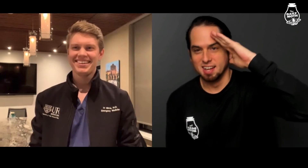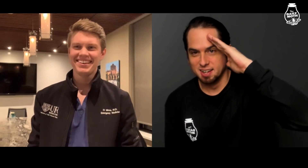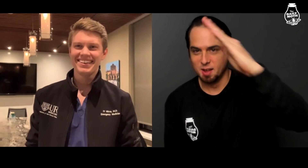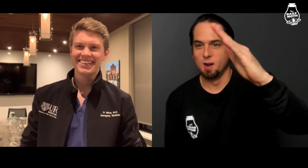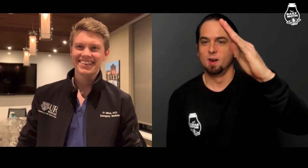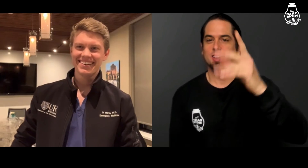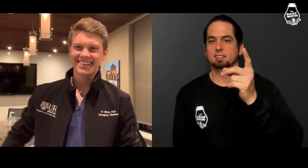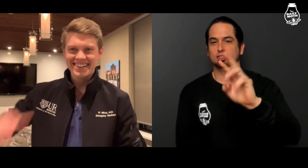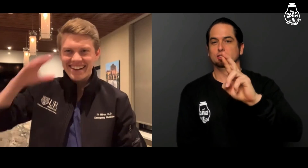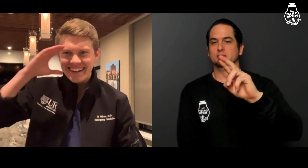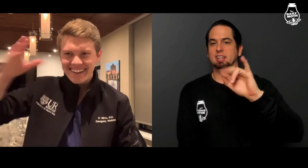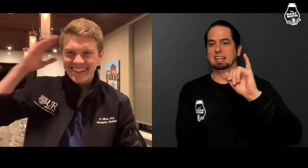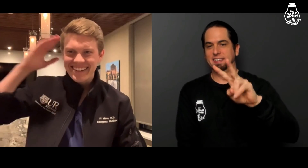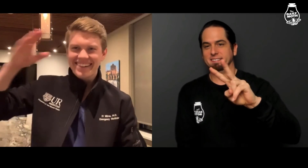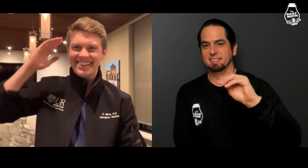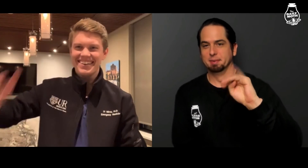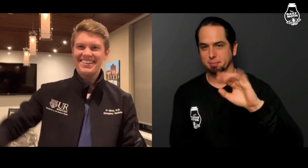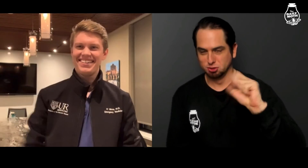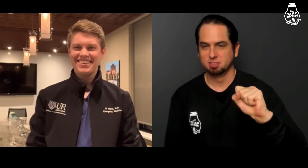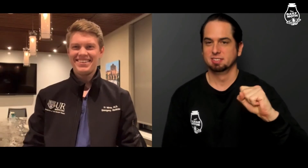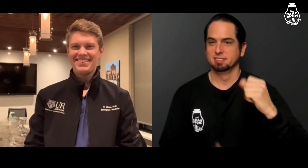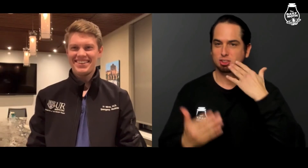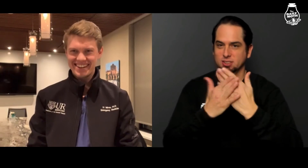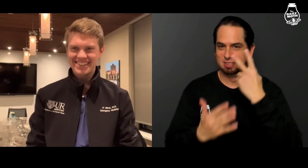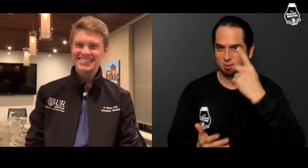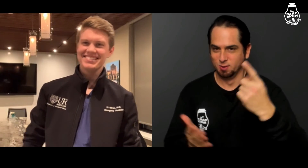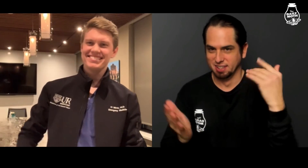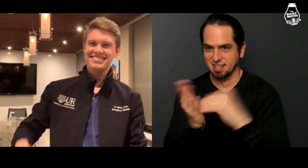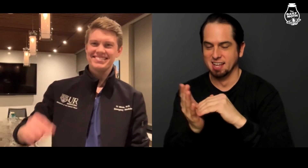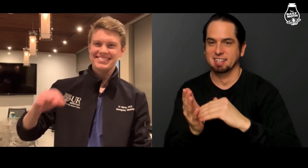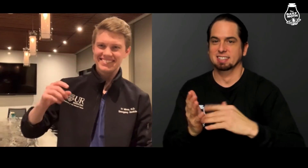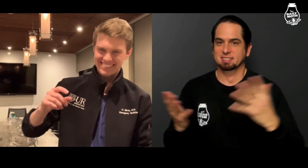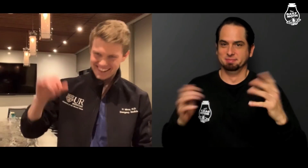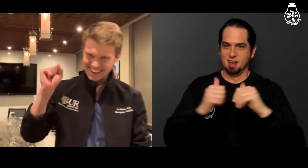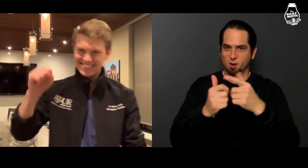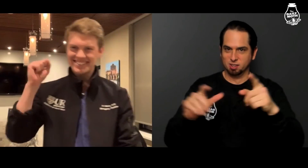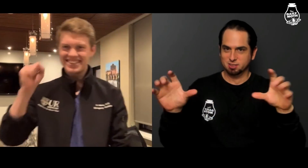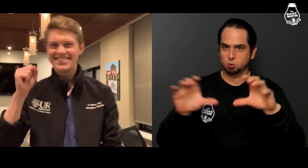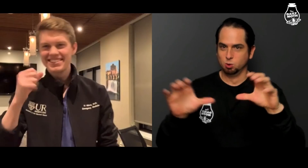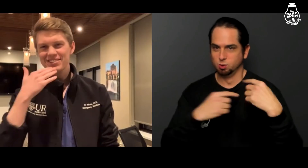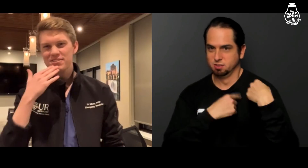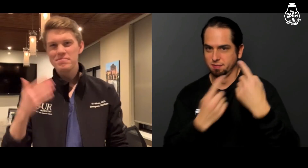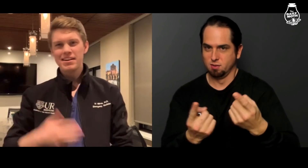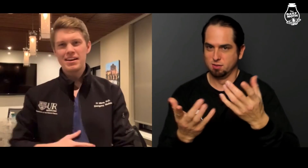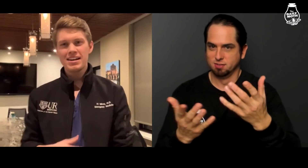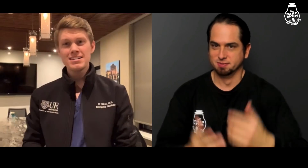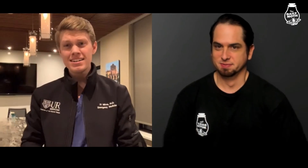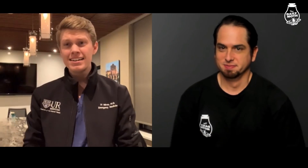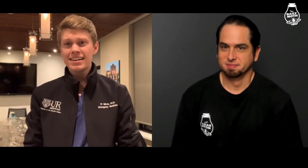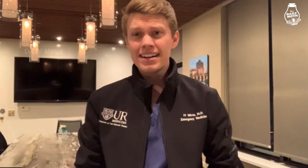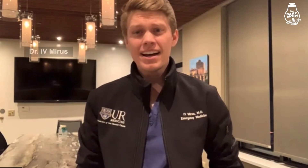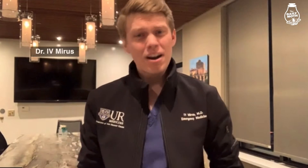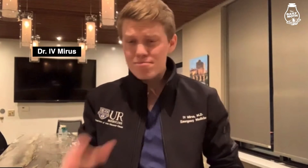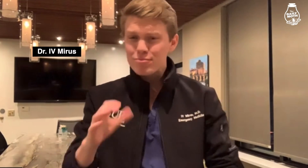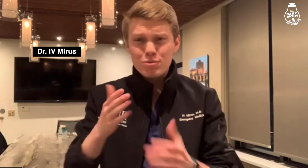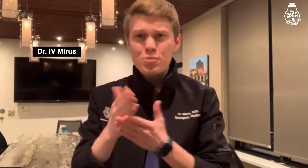Hello, Dr. IV Mirus! Good to see you again. How are you doing so far?